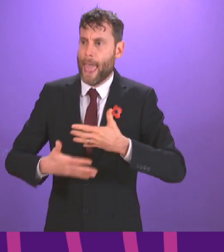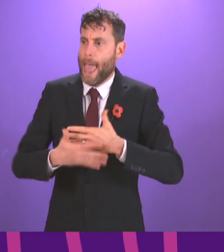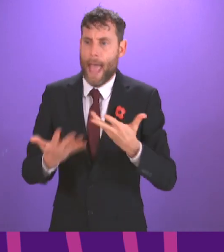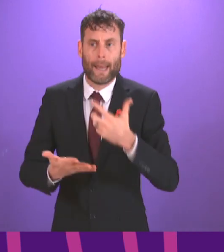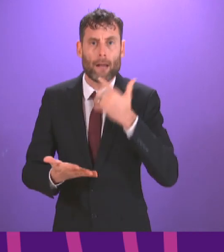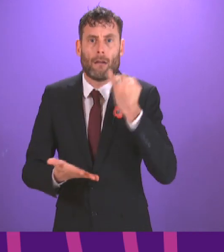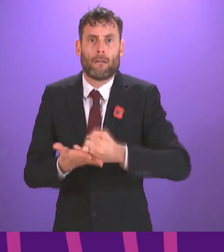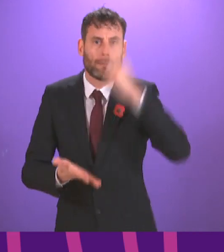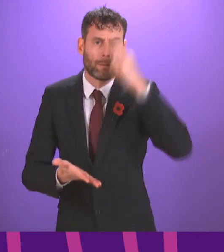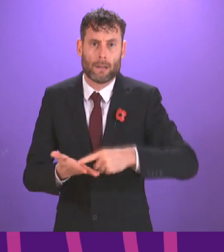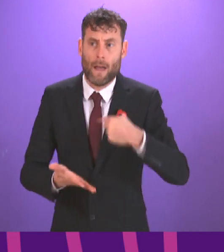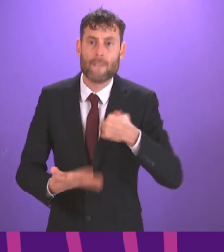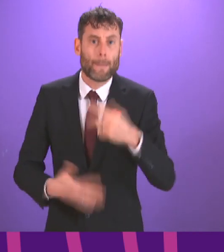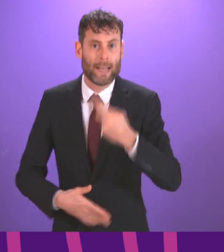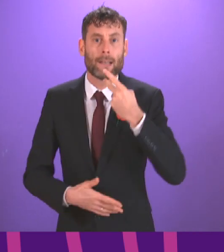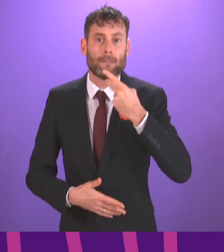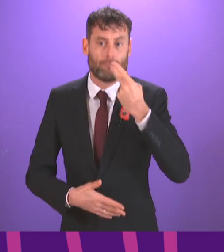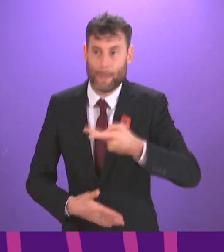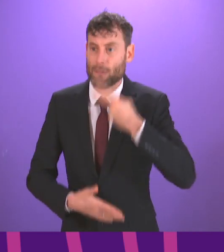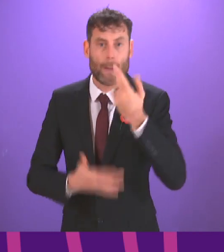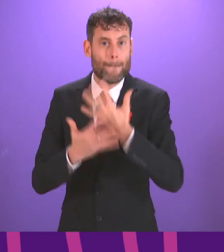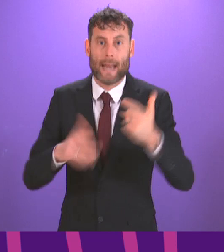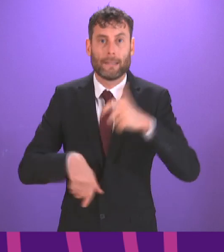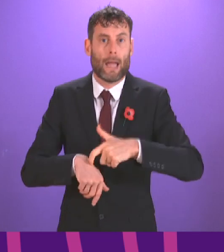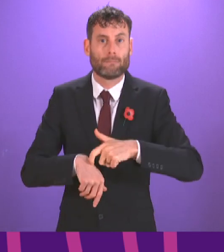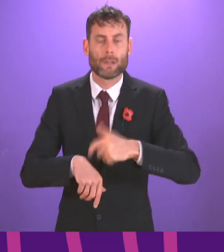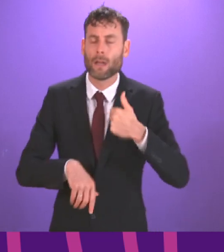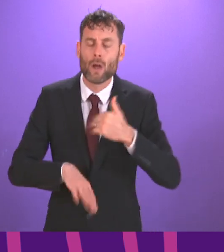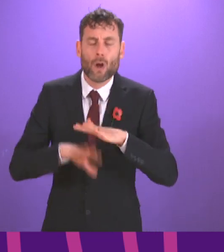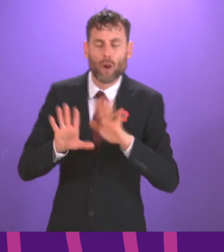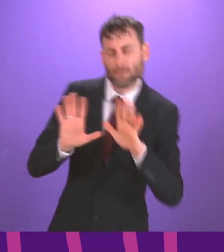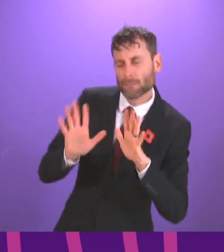in the matter. I have said it many times. I am not carefully choosing my words—I probably